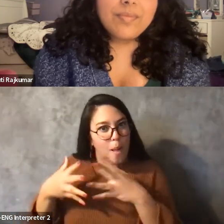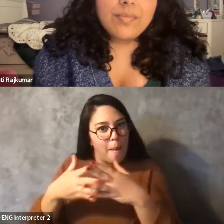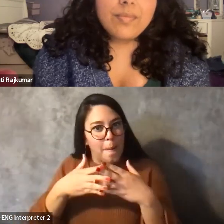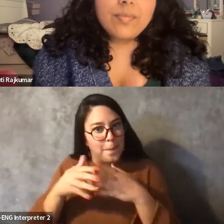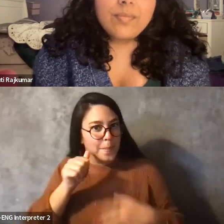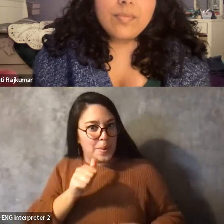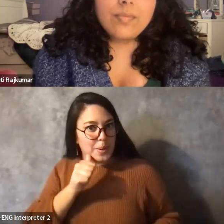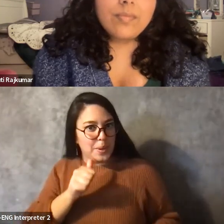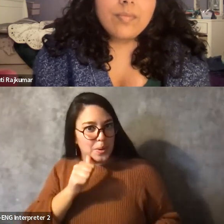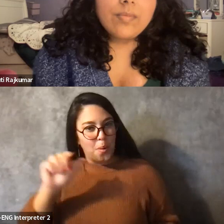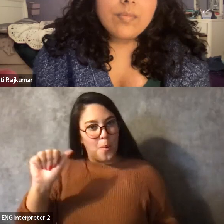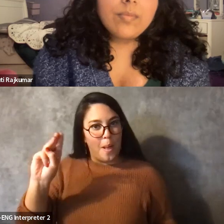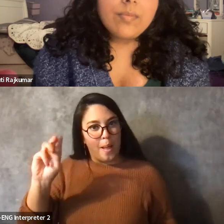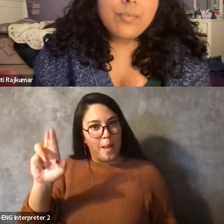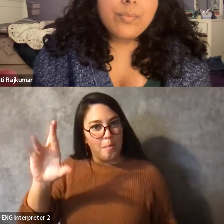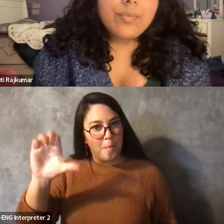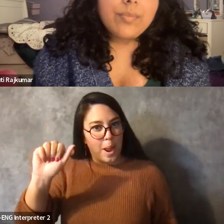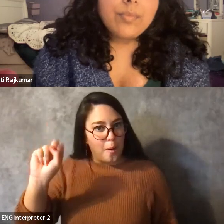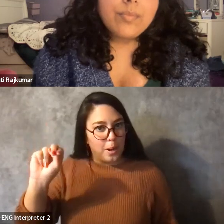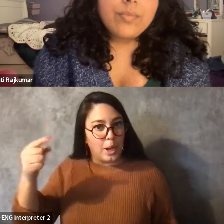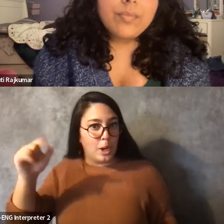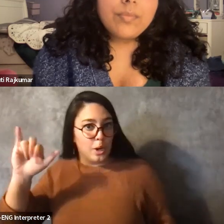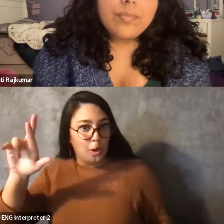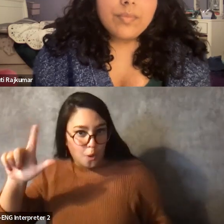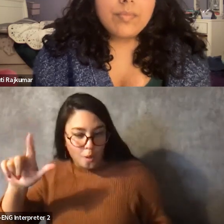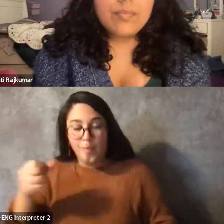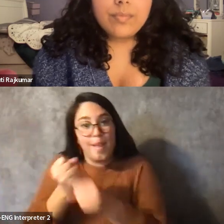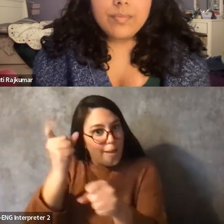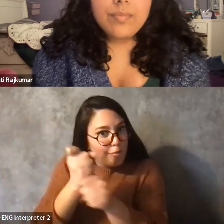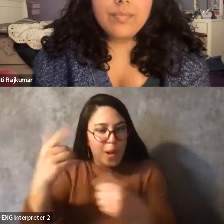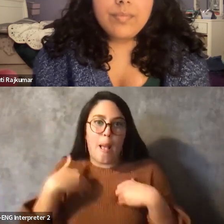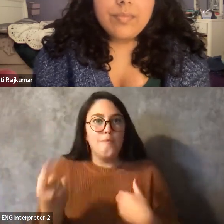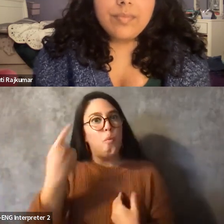every year they would have a doll called the Girl of the Year Doll, which was, you know,